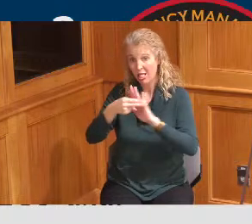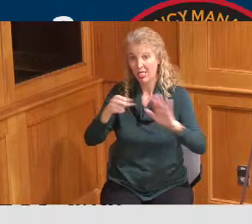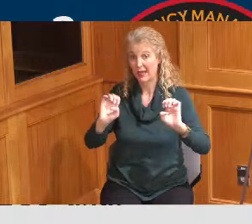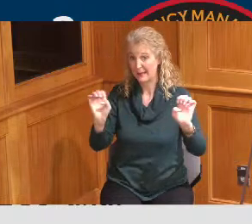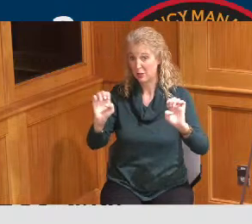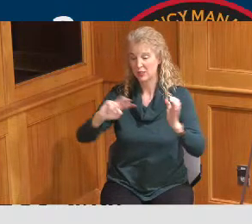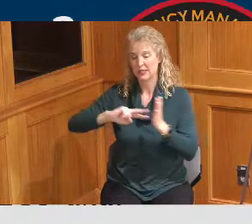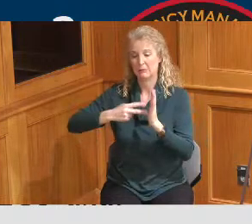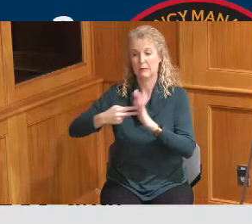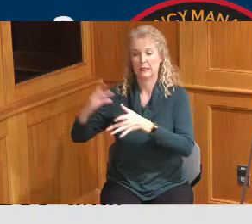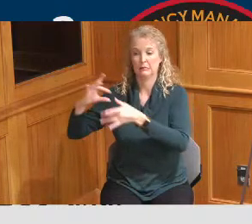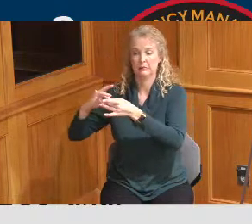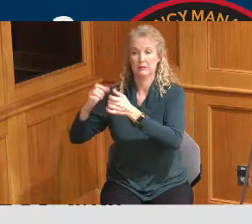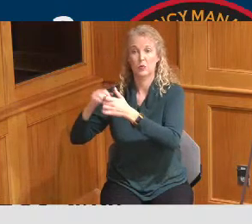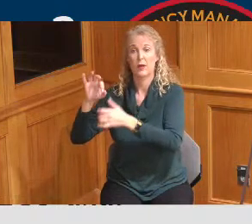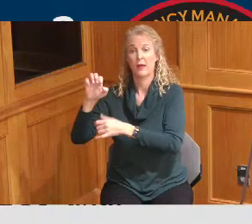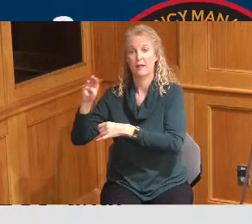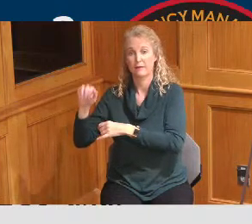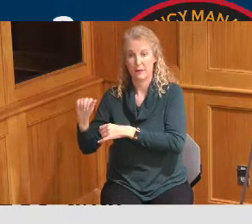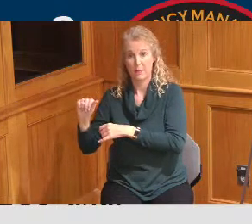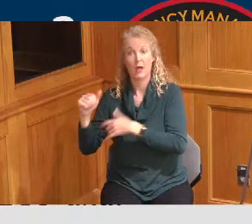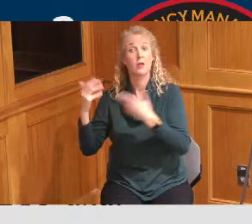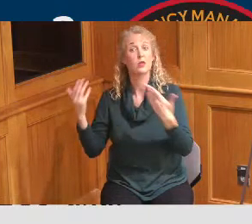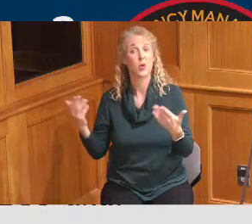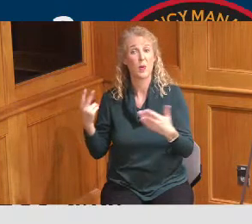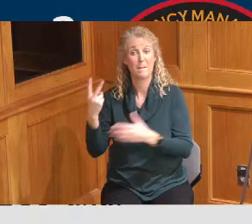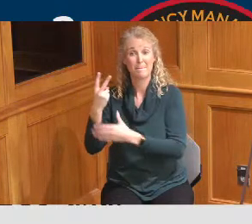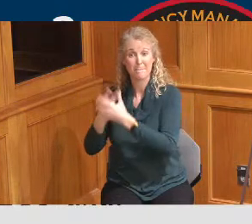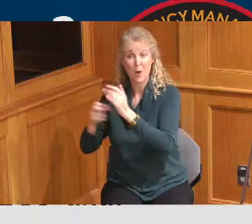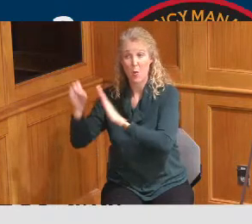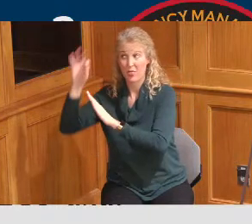works but we want to be able to because both those things you need to be able to track your debris